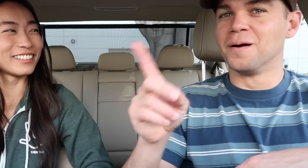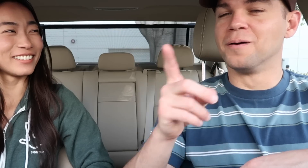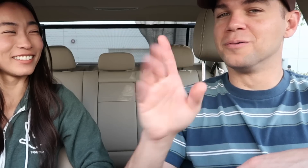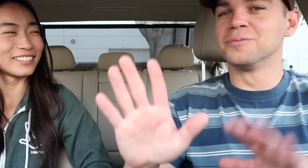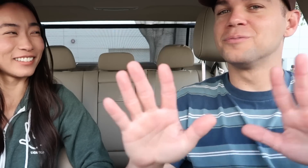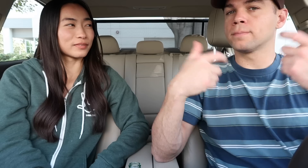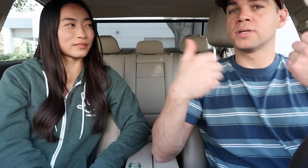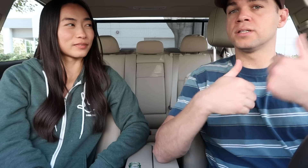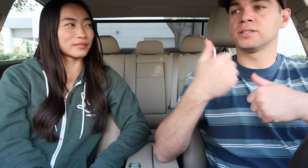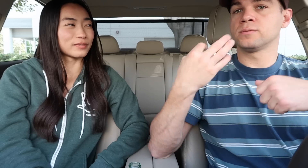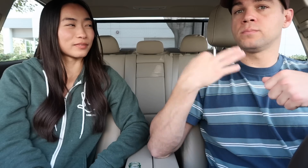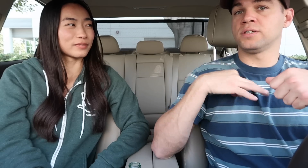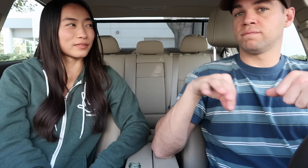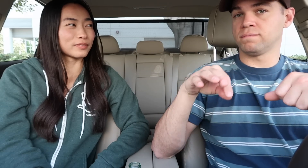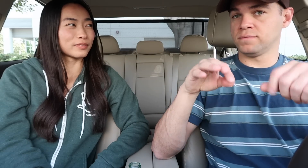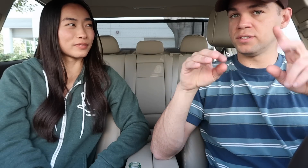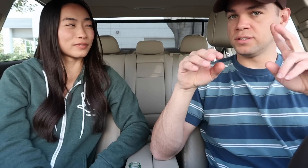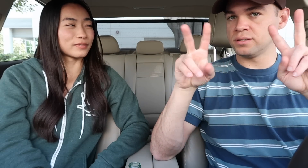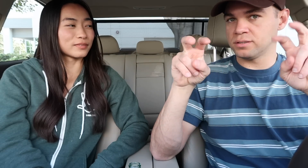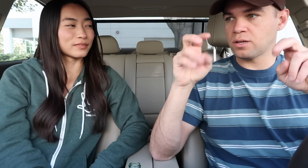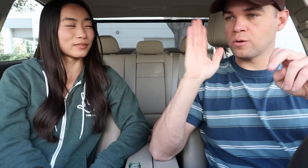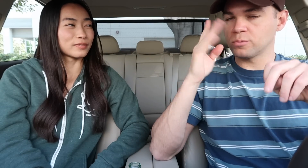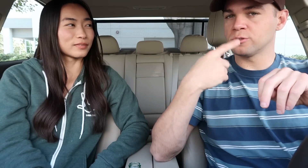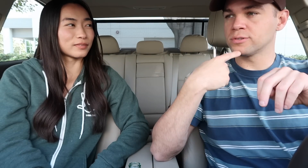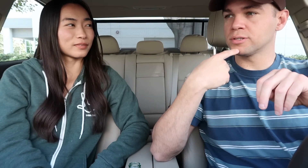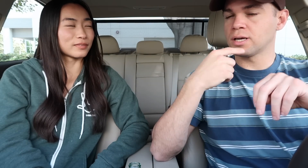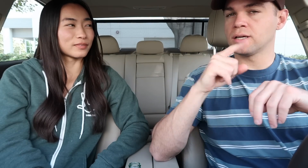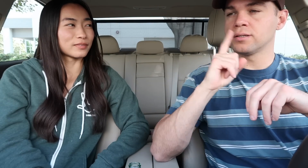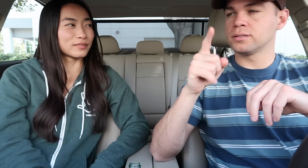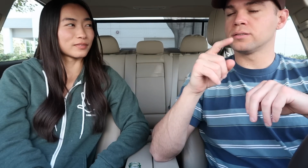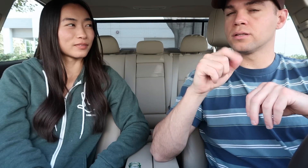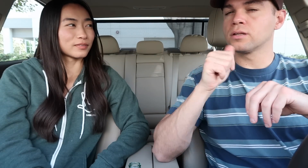don't do that the biggest benefit I would say is